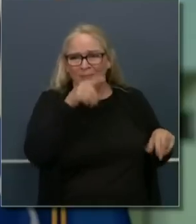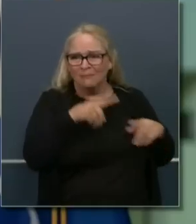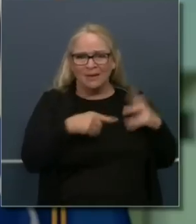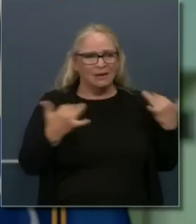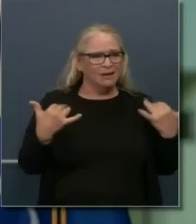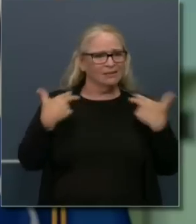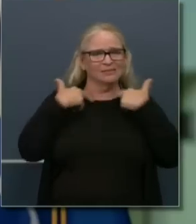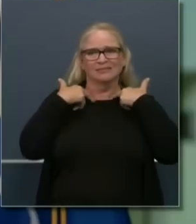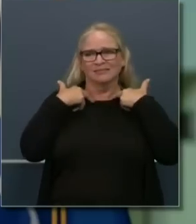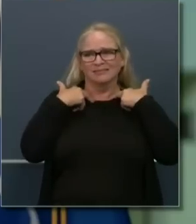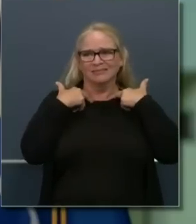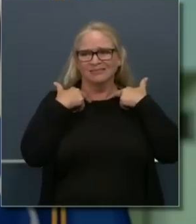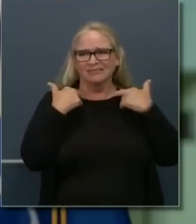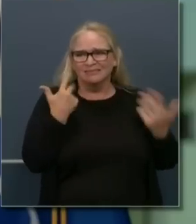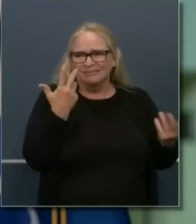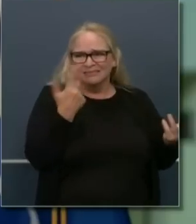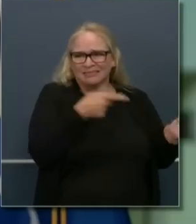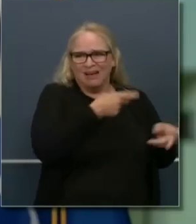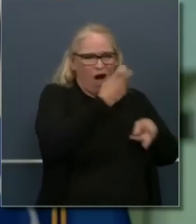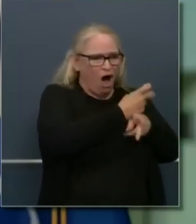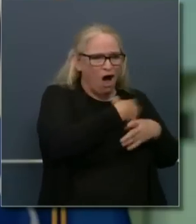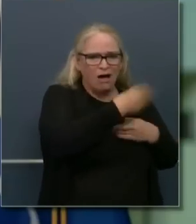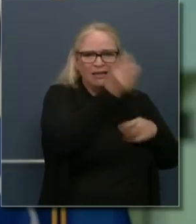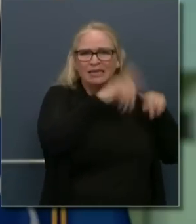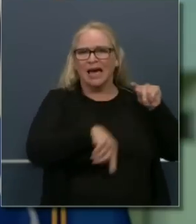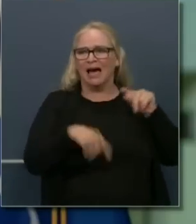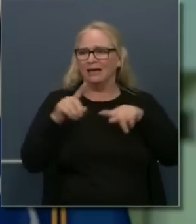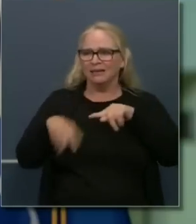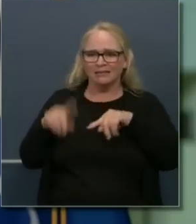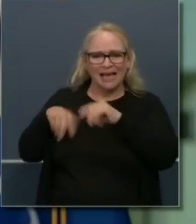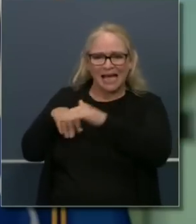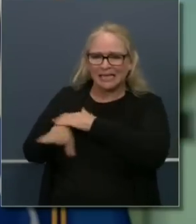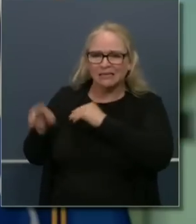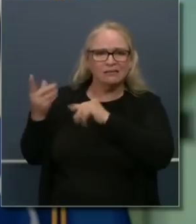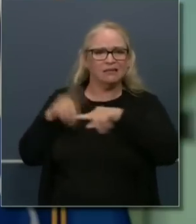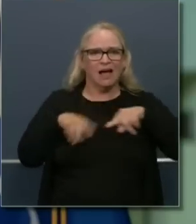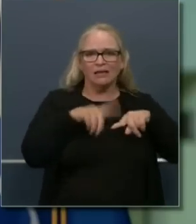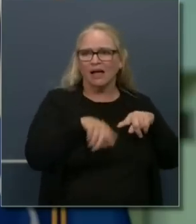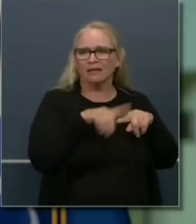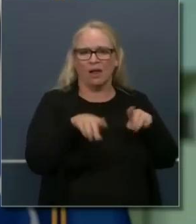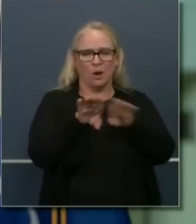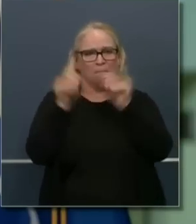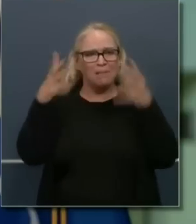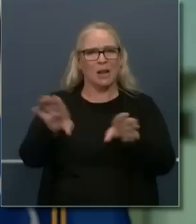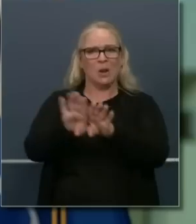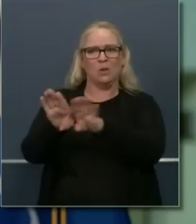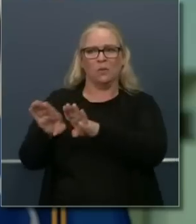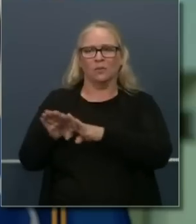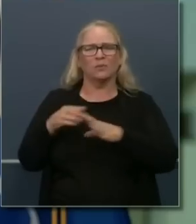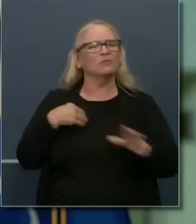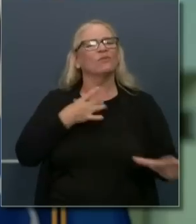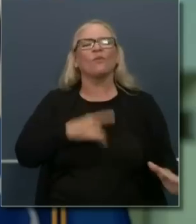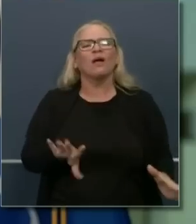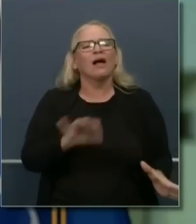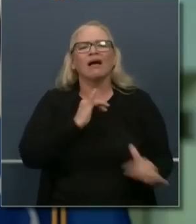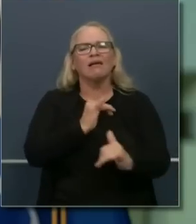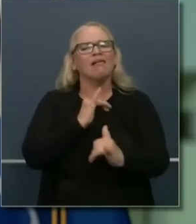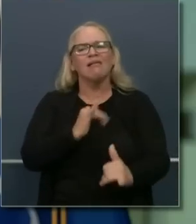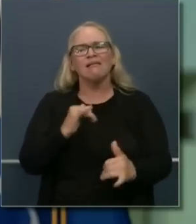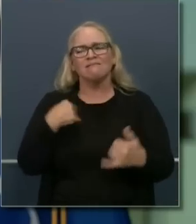91 WE NEED TO GET BACK TO SCHOOL AND WORK AND NONTRADITIONAL MODIFICATIONS THAT MAKE WORK ACTIVITIES MORE CHALLENGING CERTAINLY THAN THEY